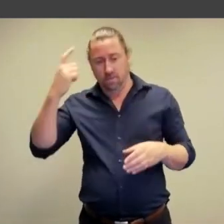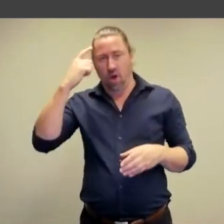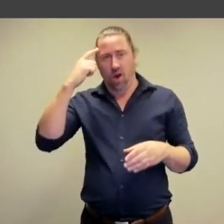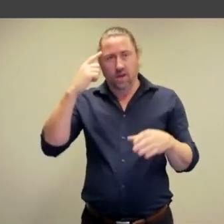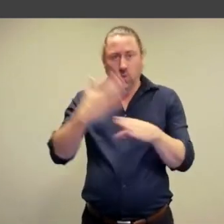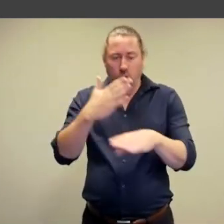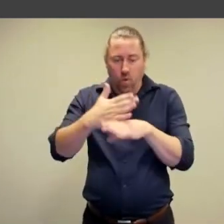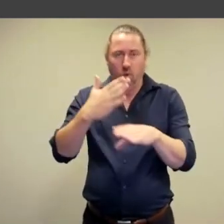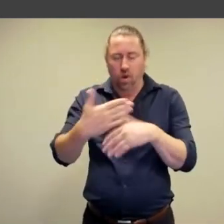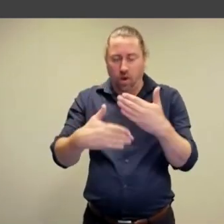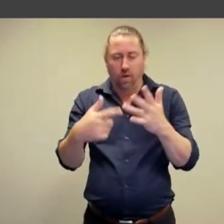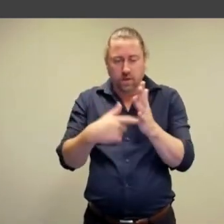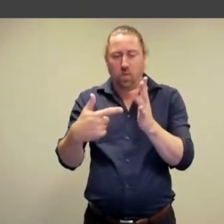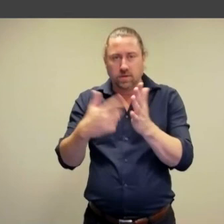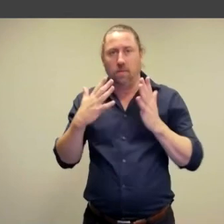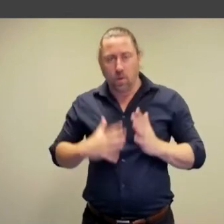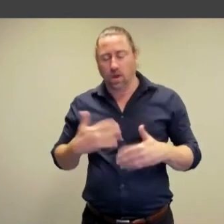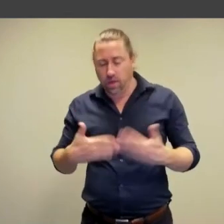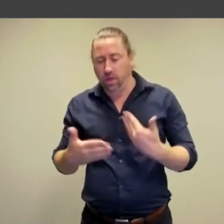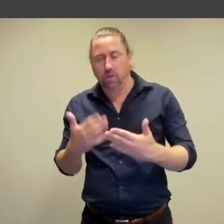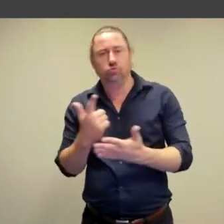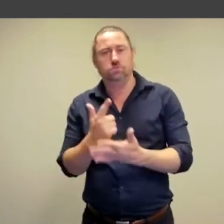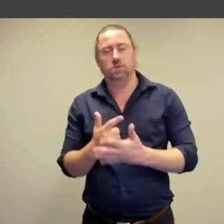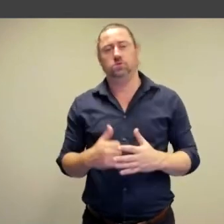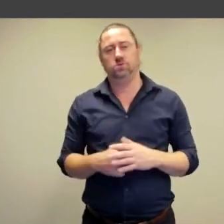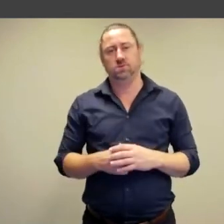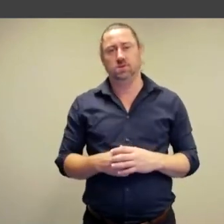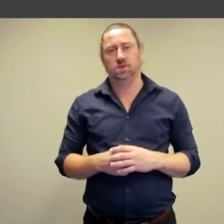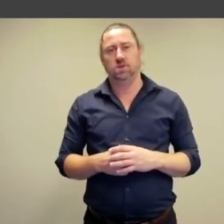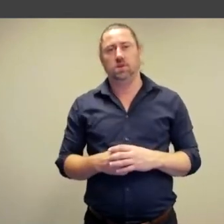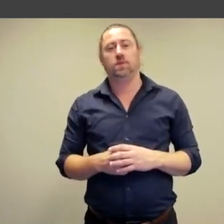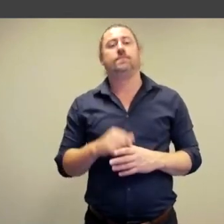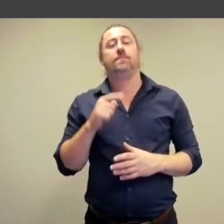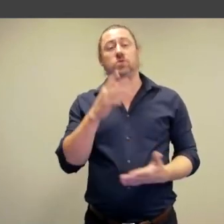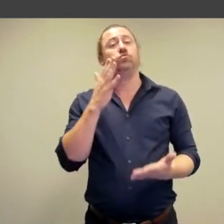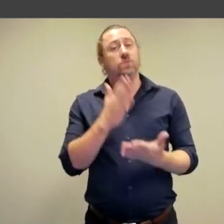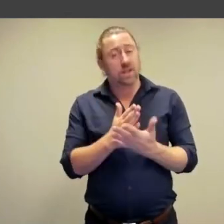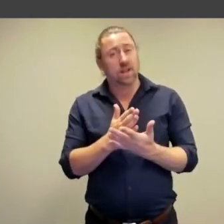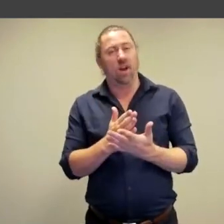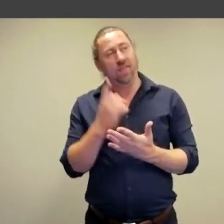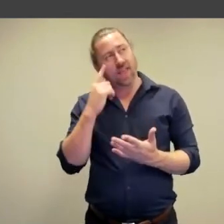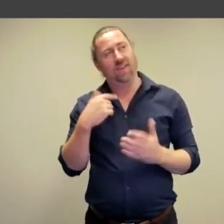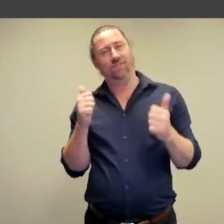and overworked bodies and